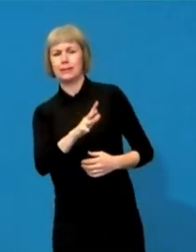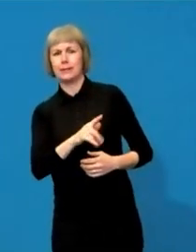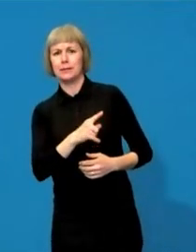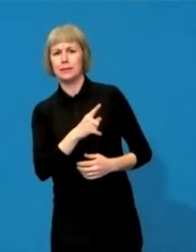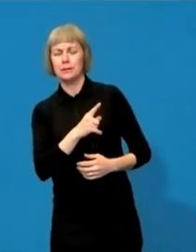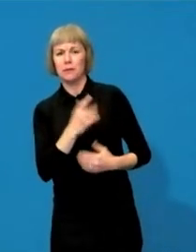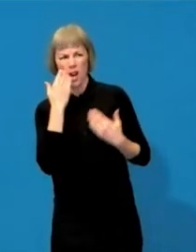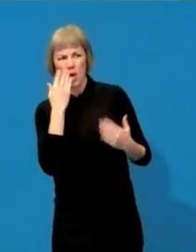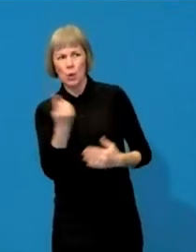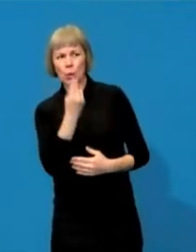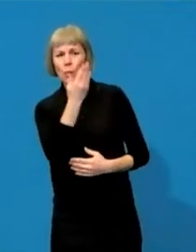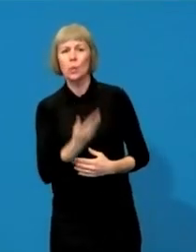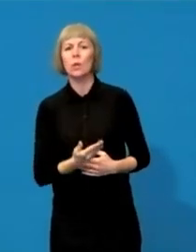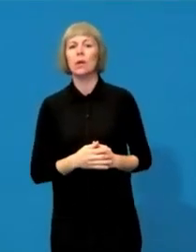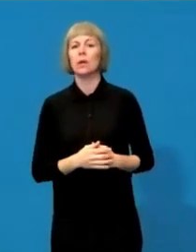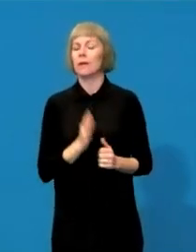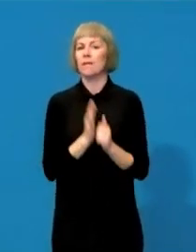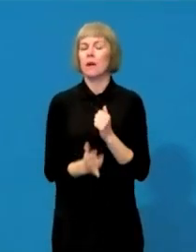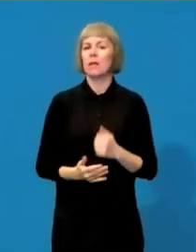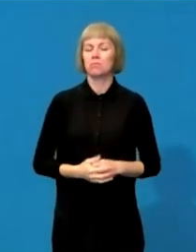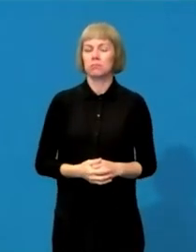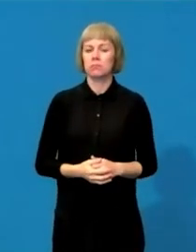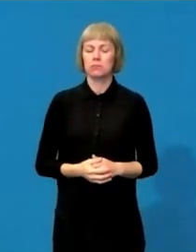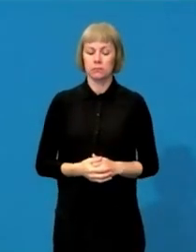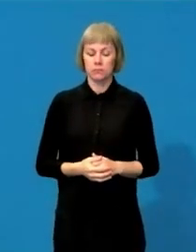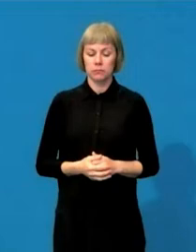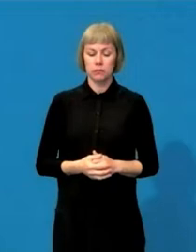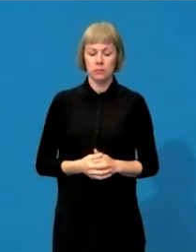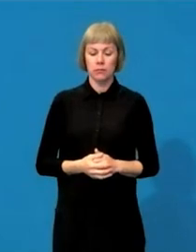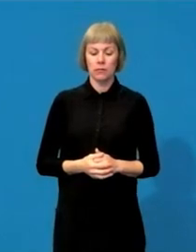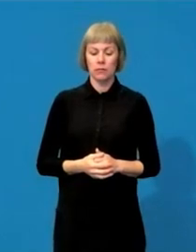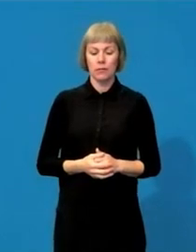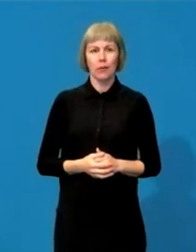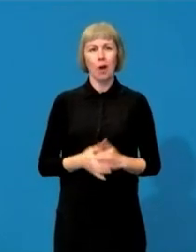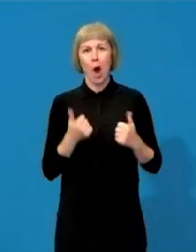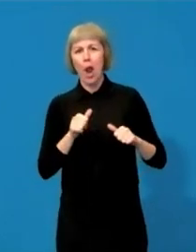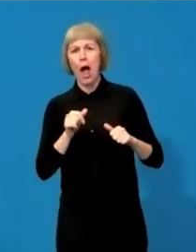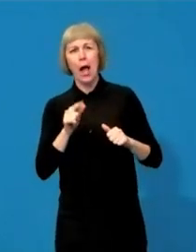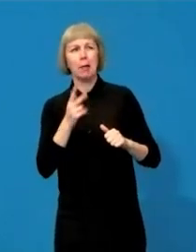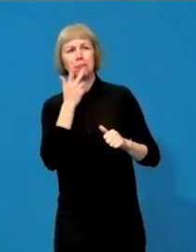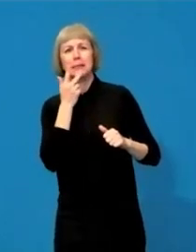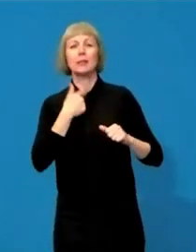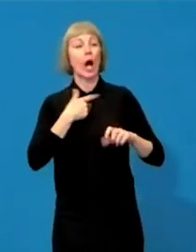I don't even know that person, you know, and my heart's higher than when he - you know.